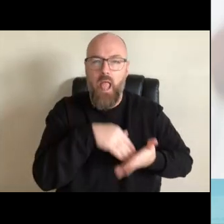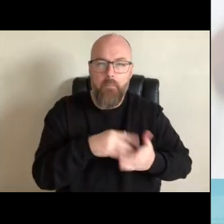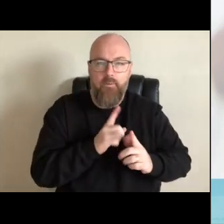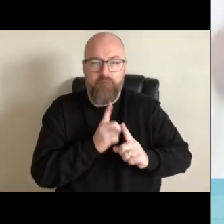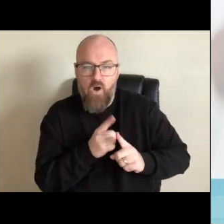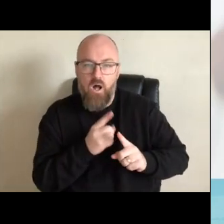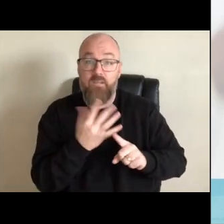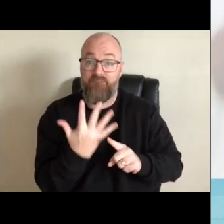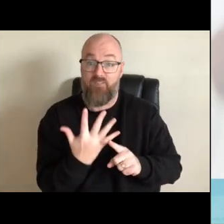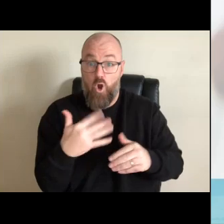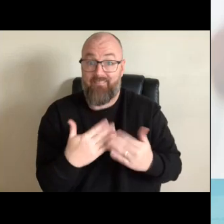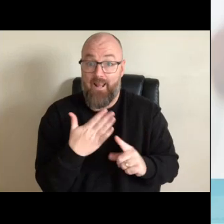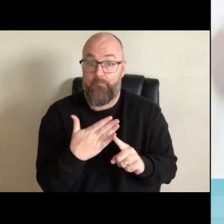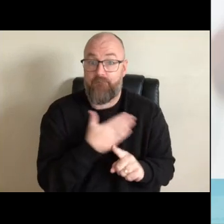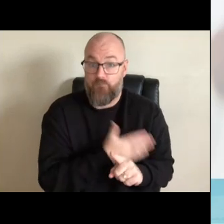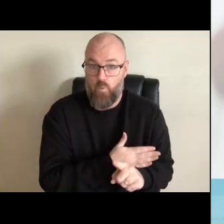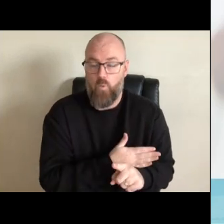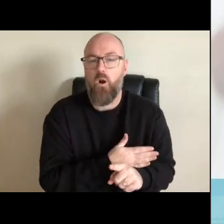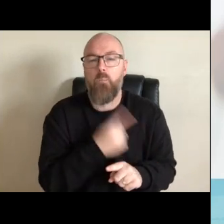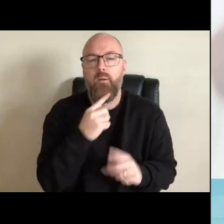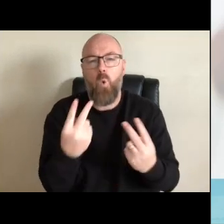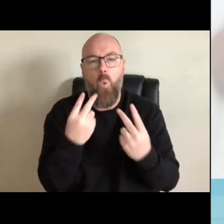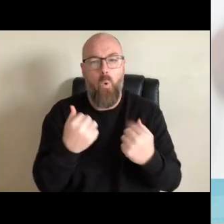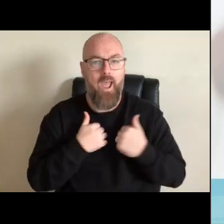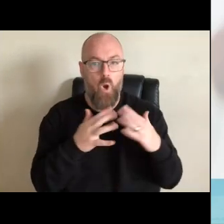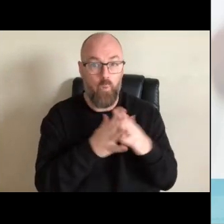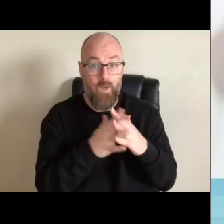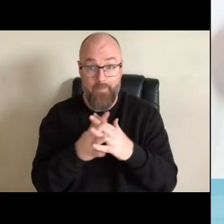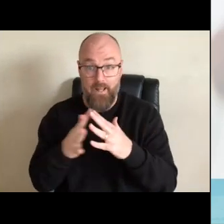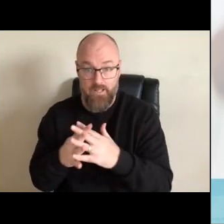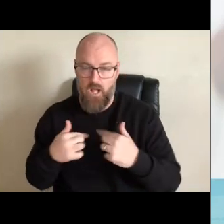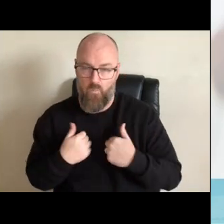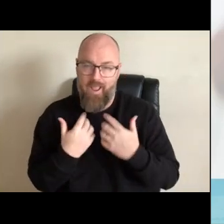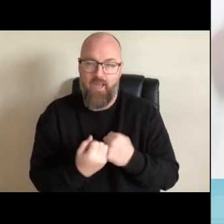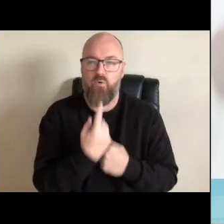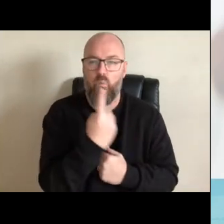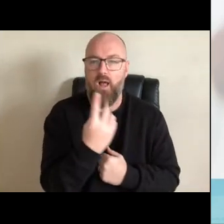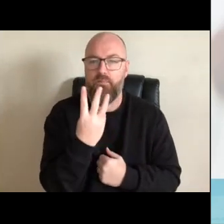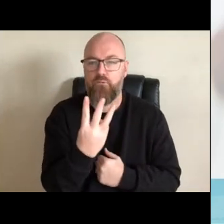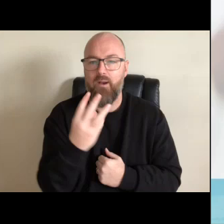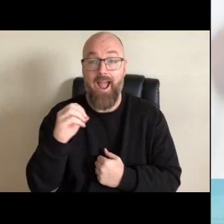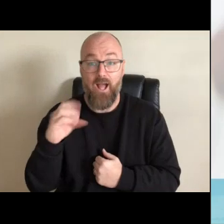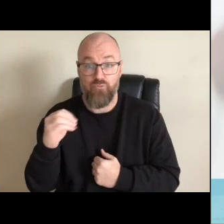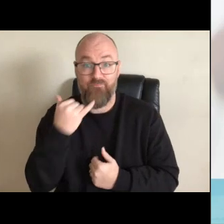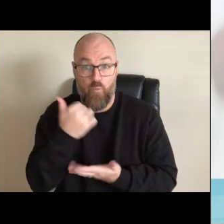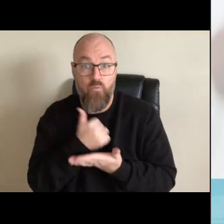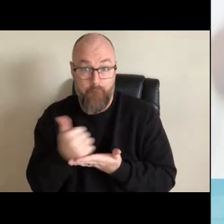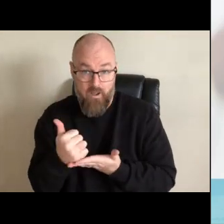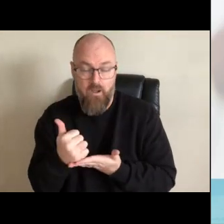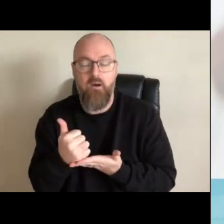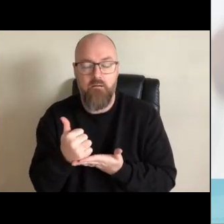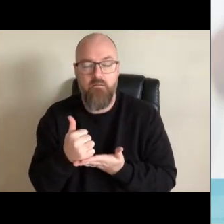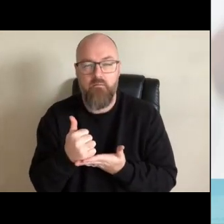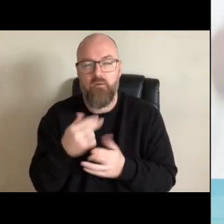and you can access our website there's a um 1300 number for that service so we have had a couple